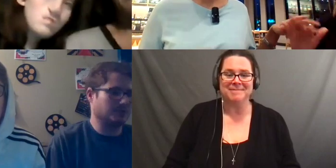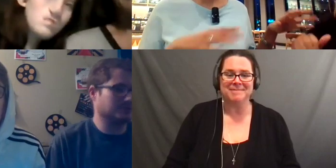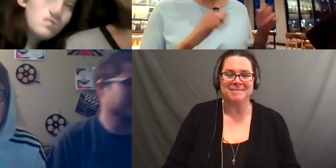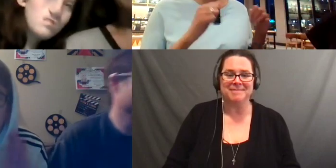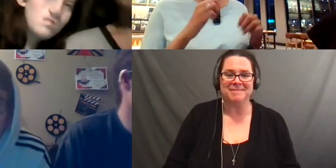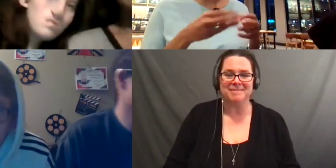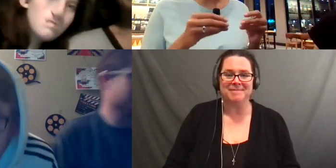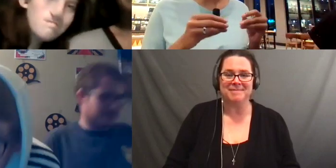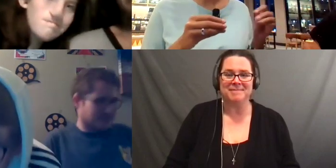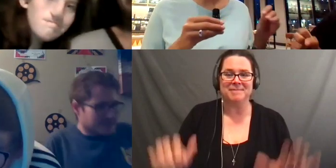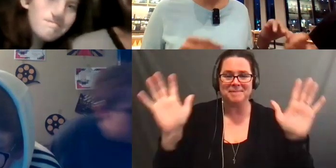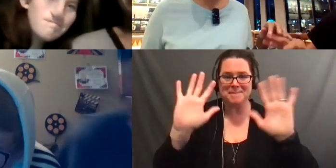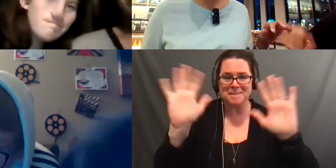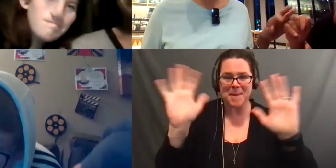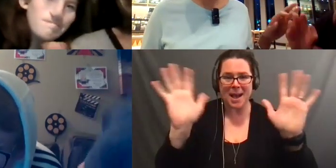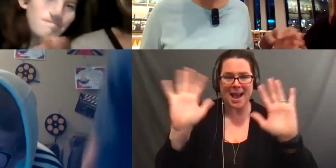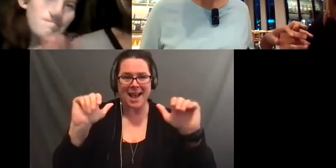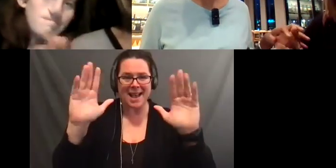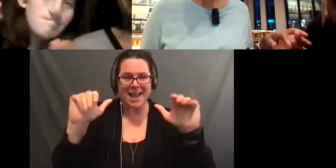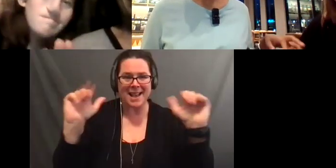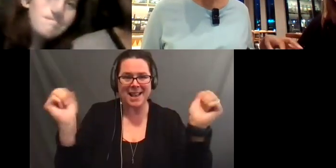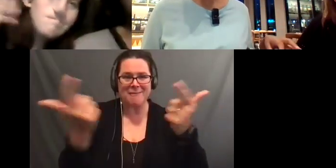Jen: Bye, everyone.